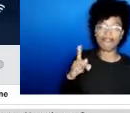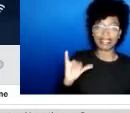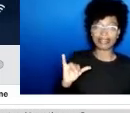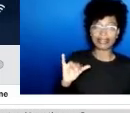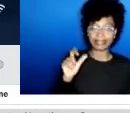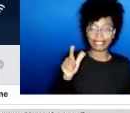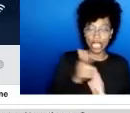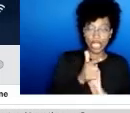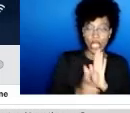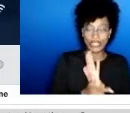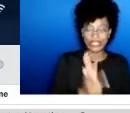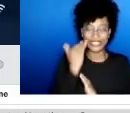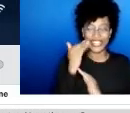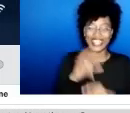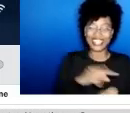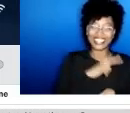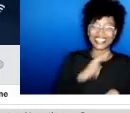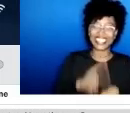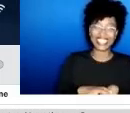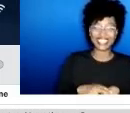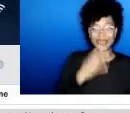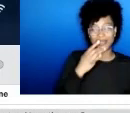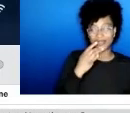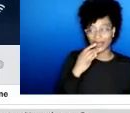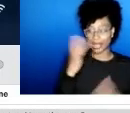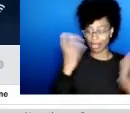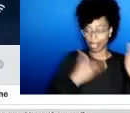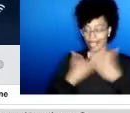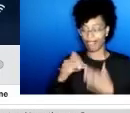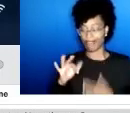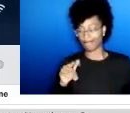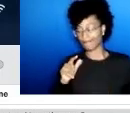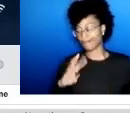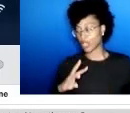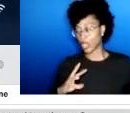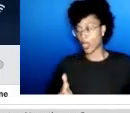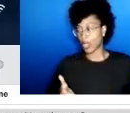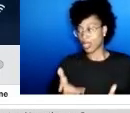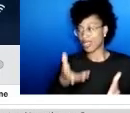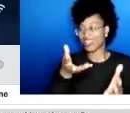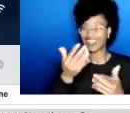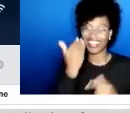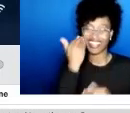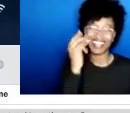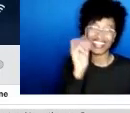Nature favors the hidden flaw. 07:16:50 Don't worry that you won't see this